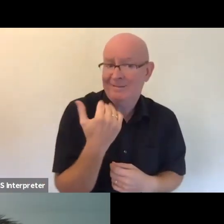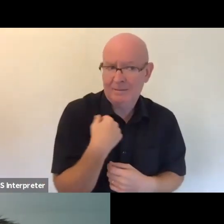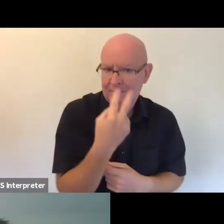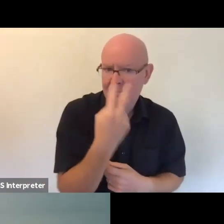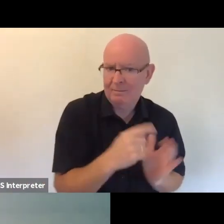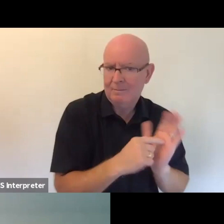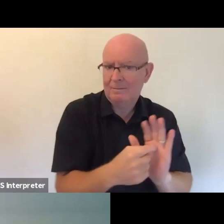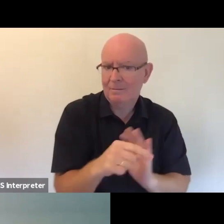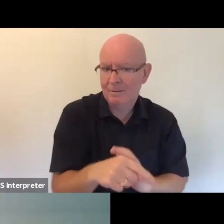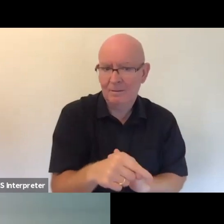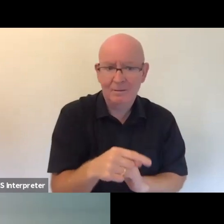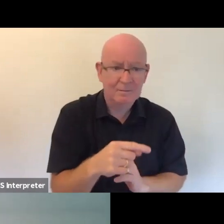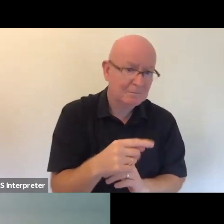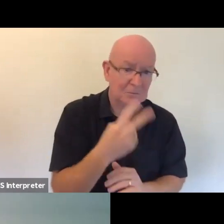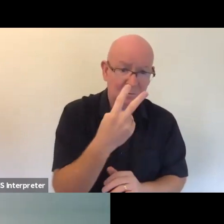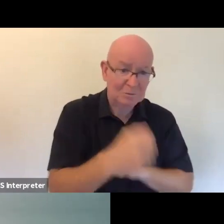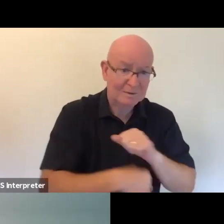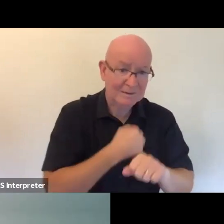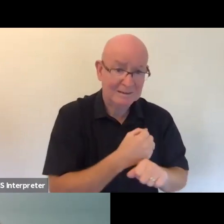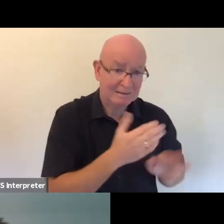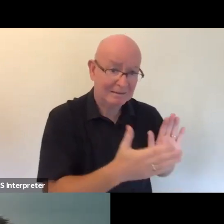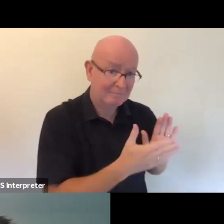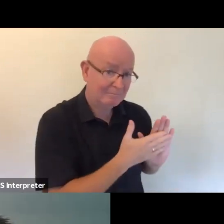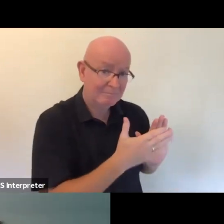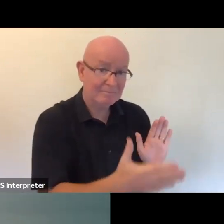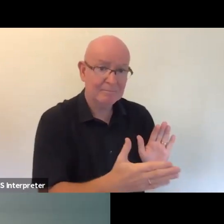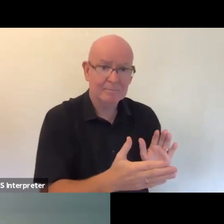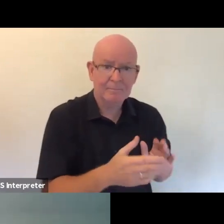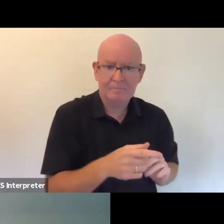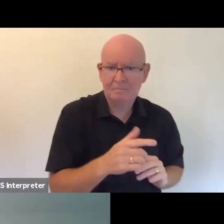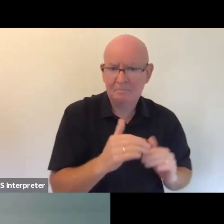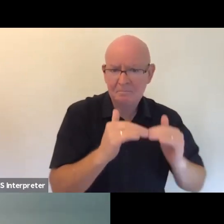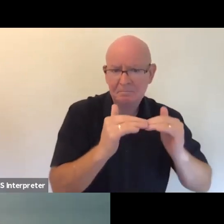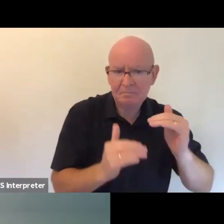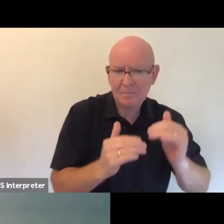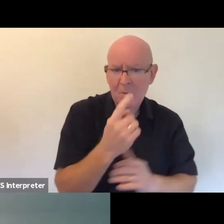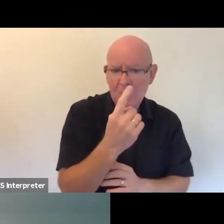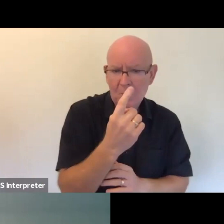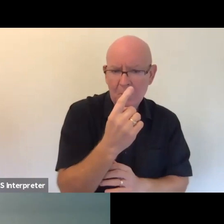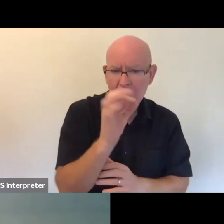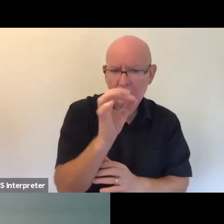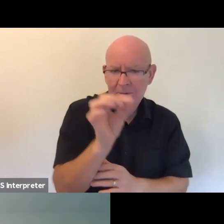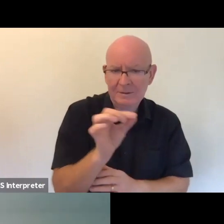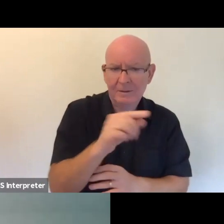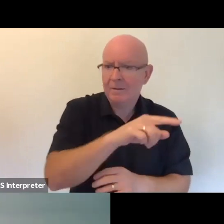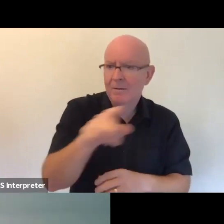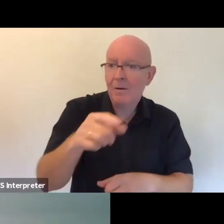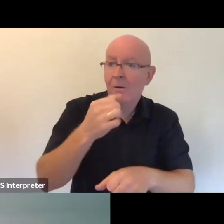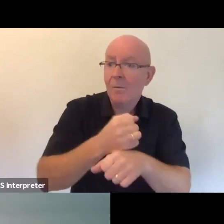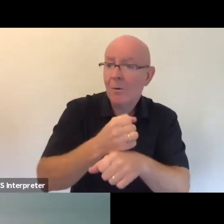which helps also in reaching out. And I think that we had also in the question issues of persons with deaf-blindness for instance,